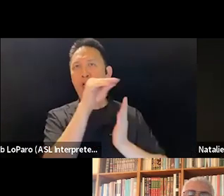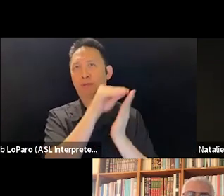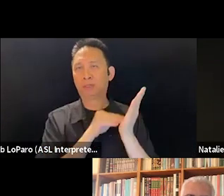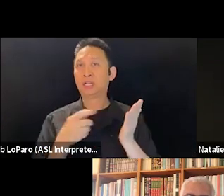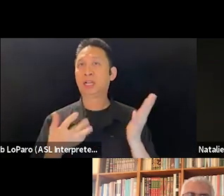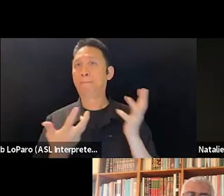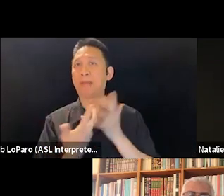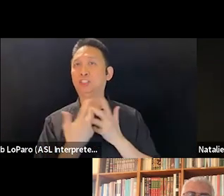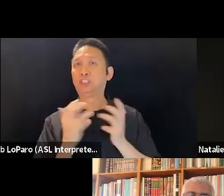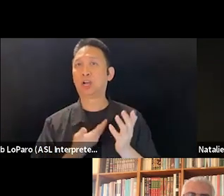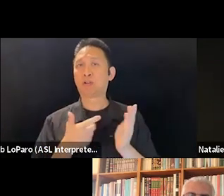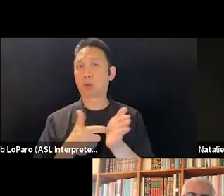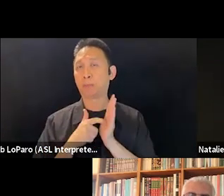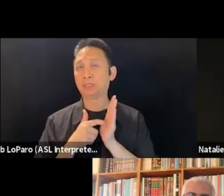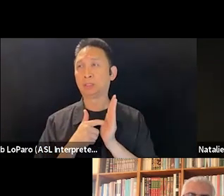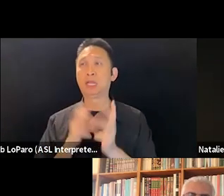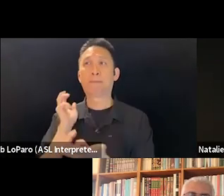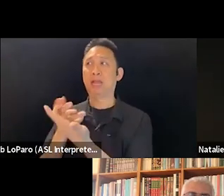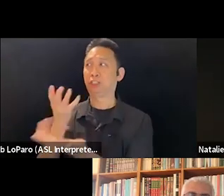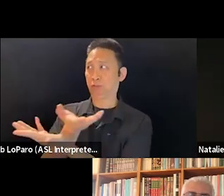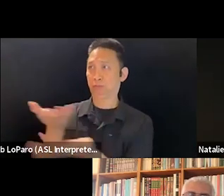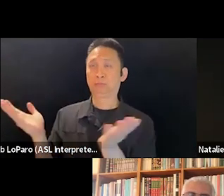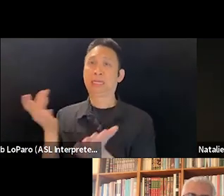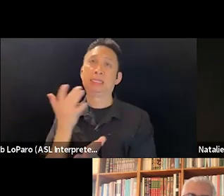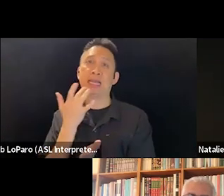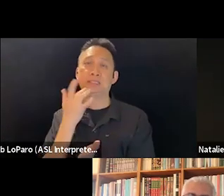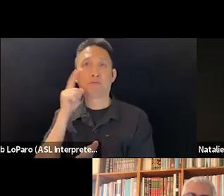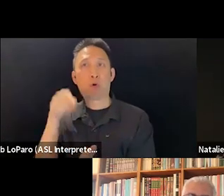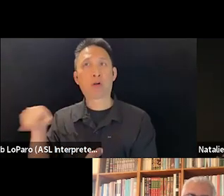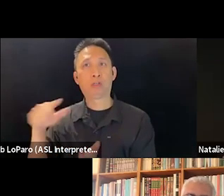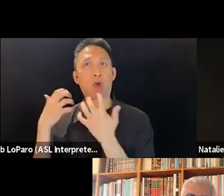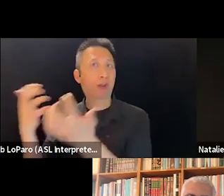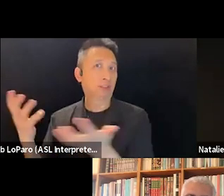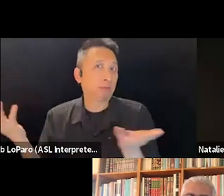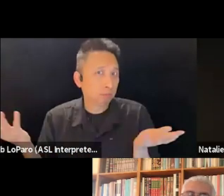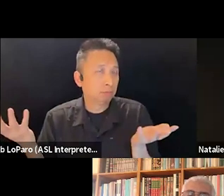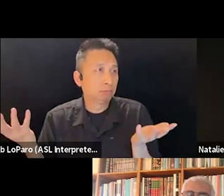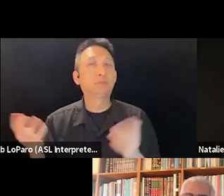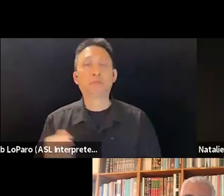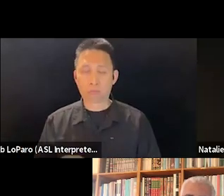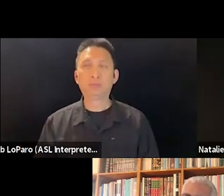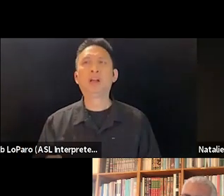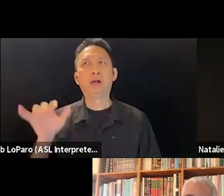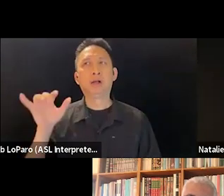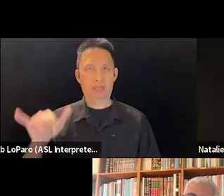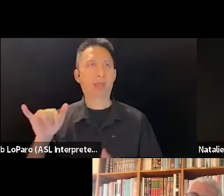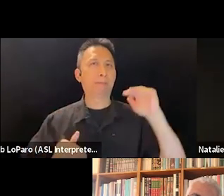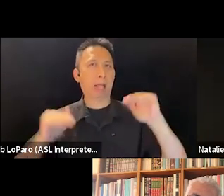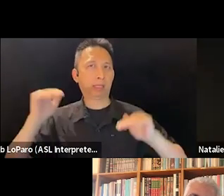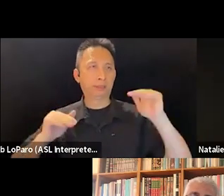which also does fit with the taste of our audiences. That's why it is a mirroring is balanced between that and here.